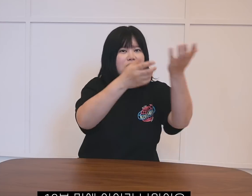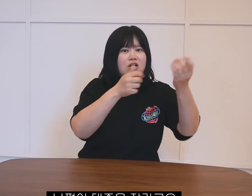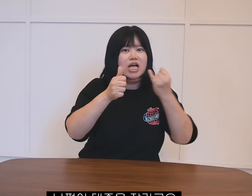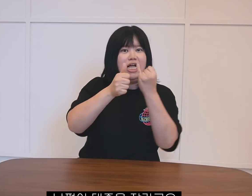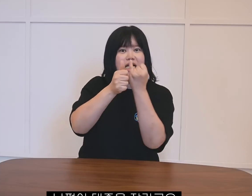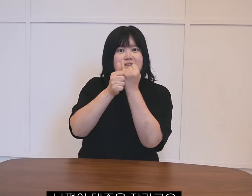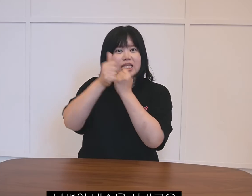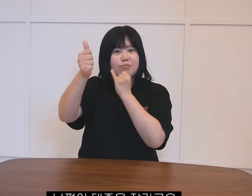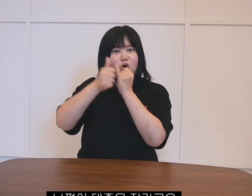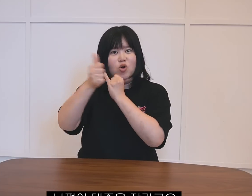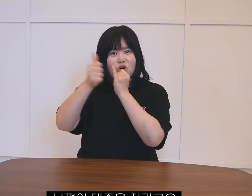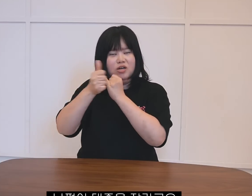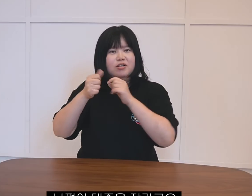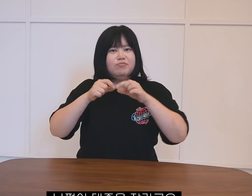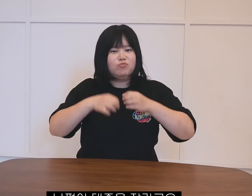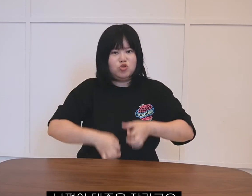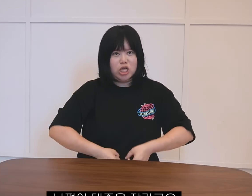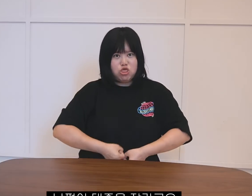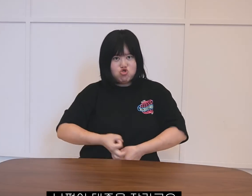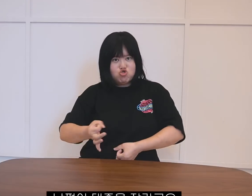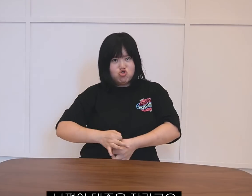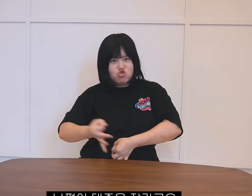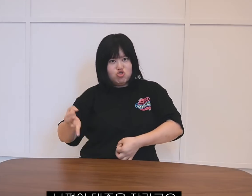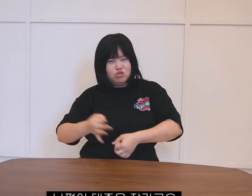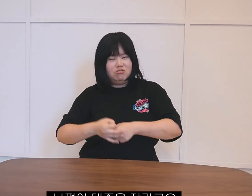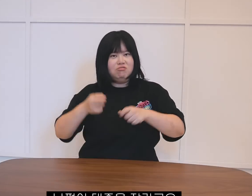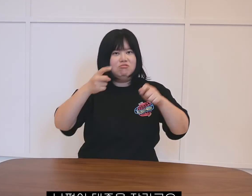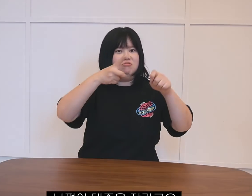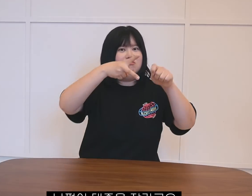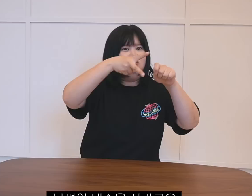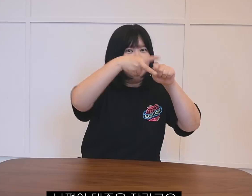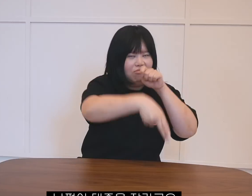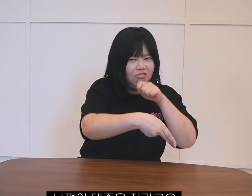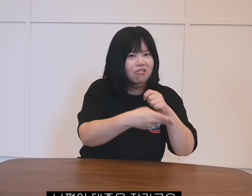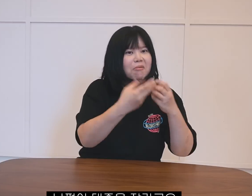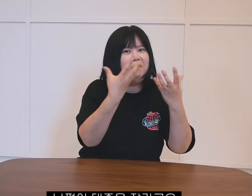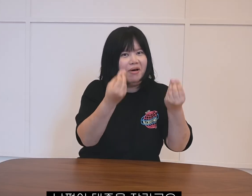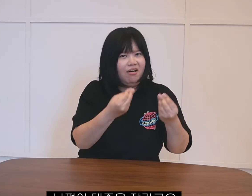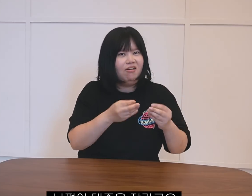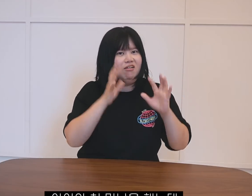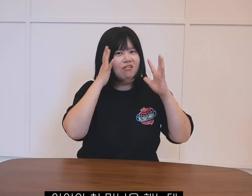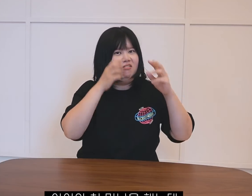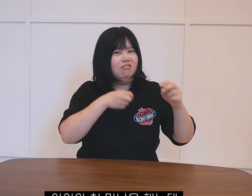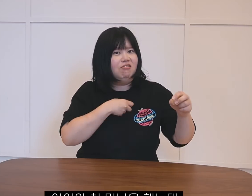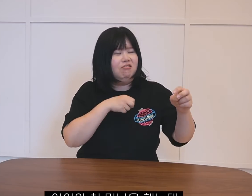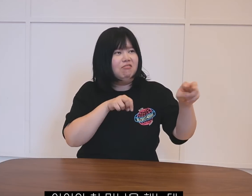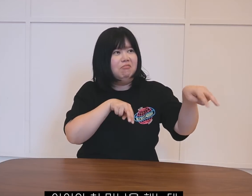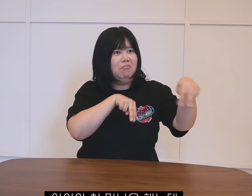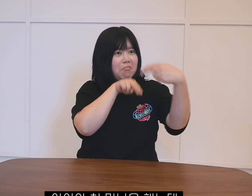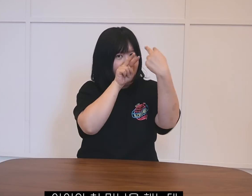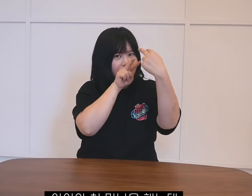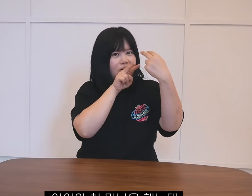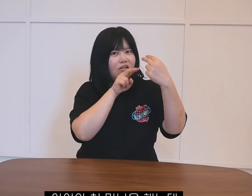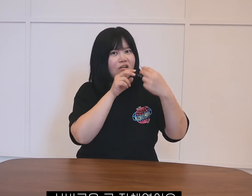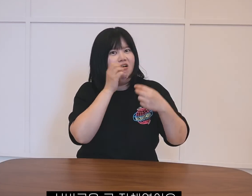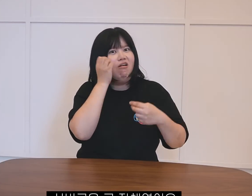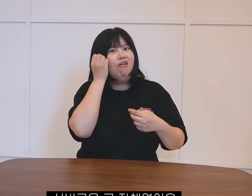Her husband cut the umbilical cord. I met her for the first time with the child,